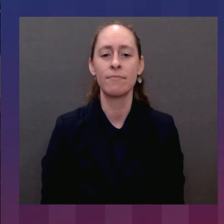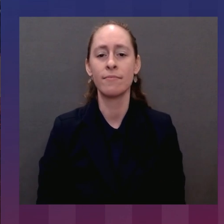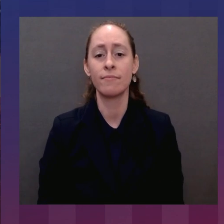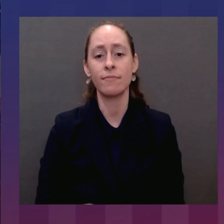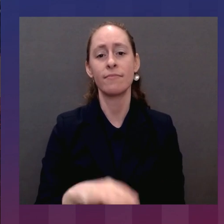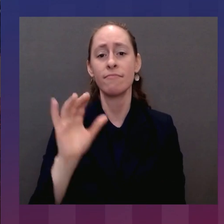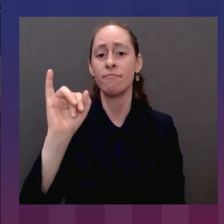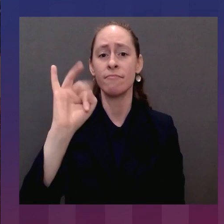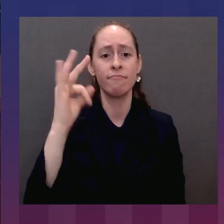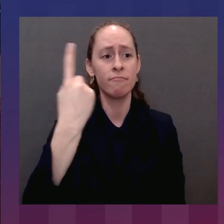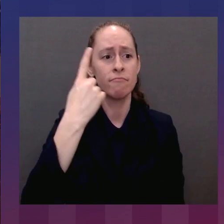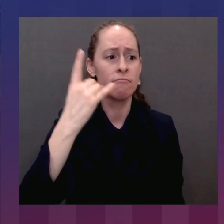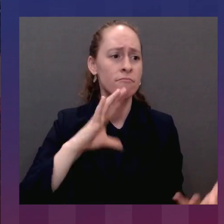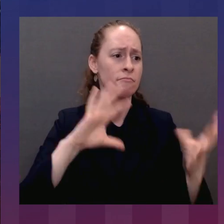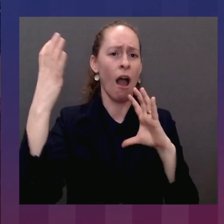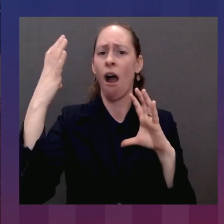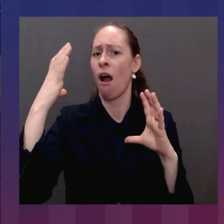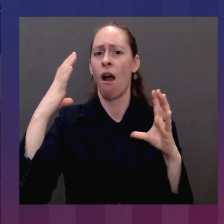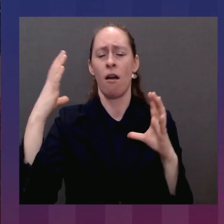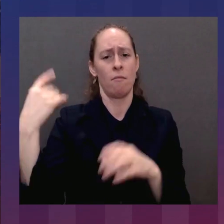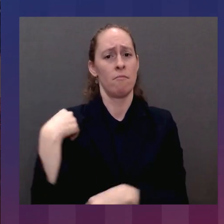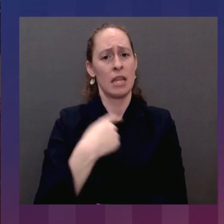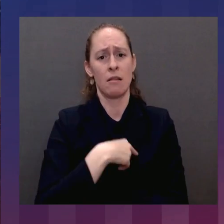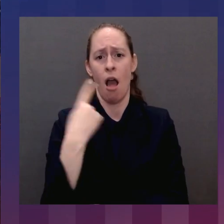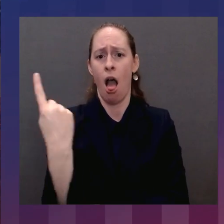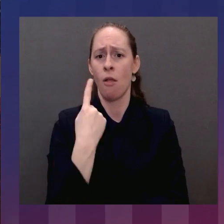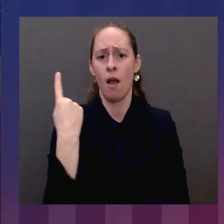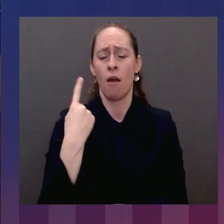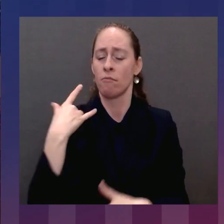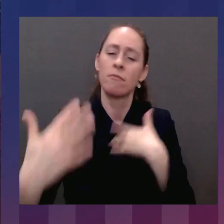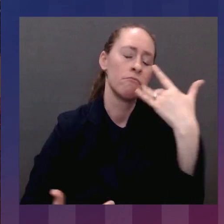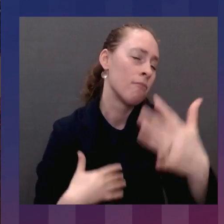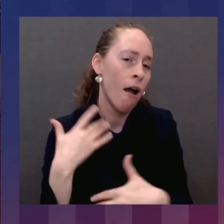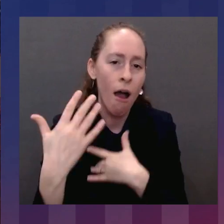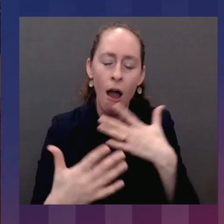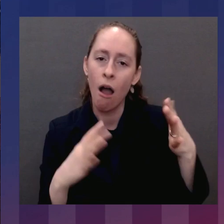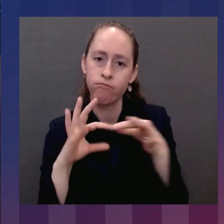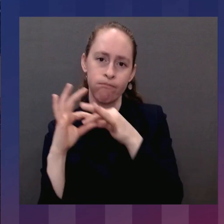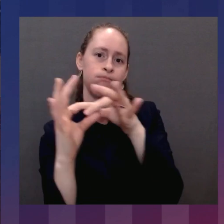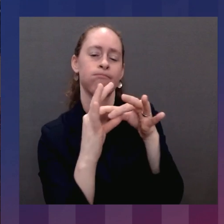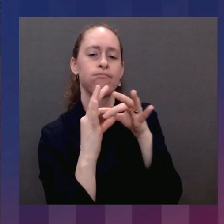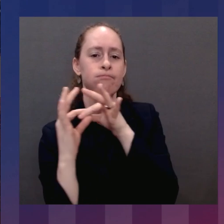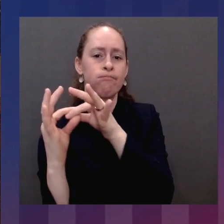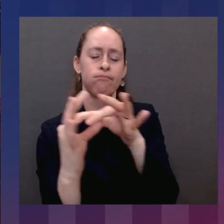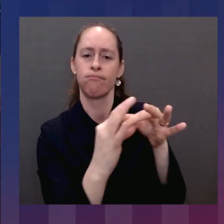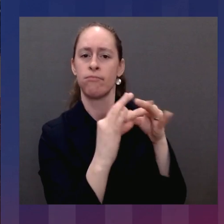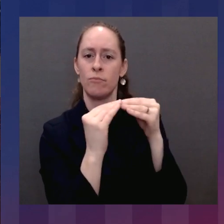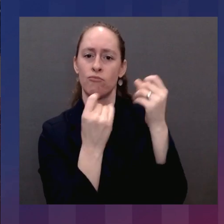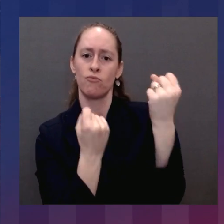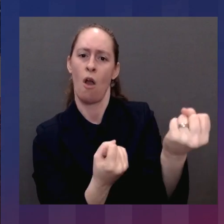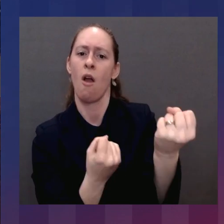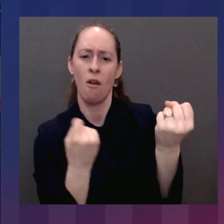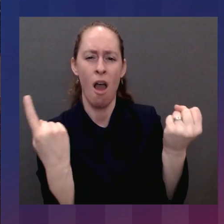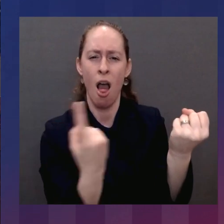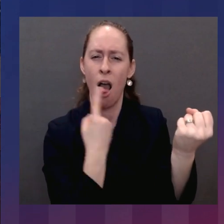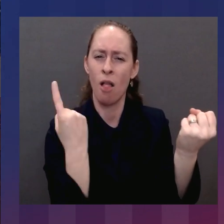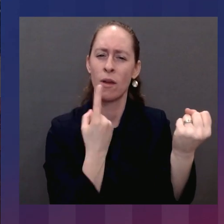by a single word: possibilities. So on this night, in our 245th year as a nation,